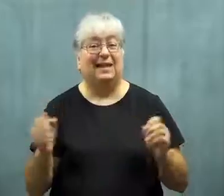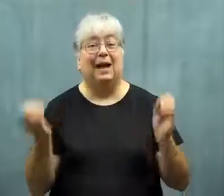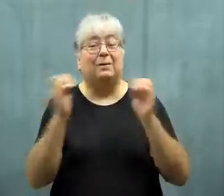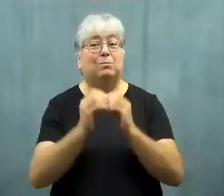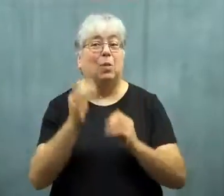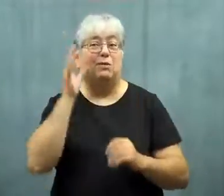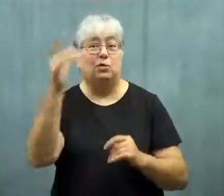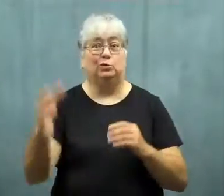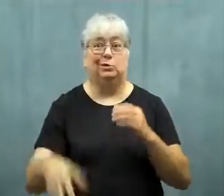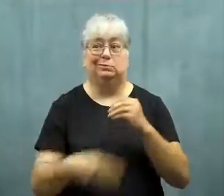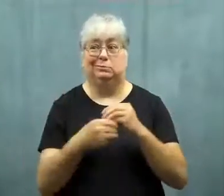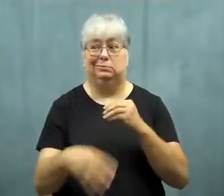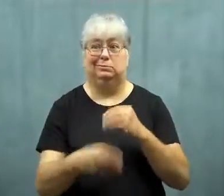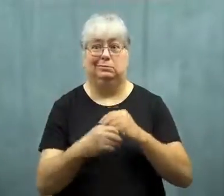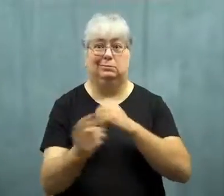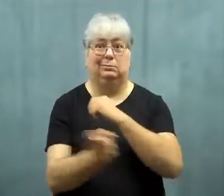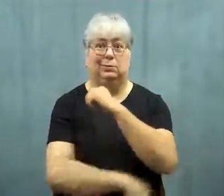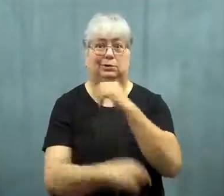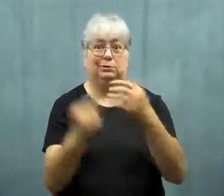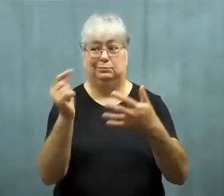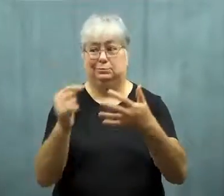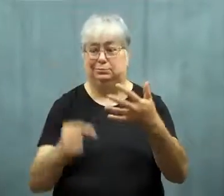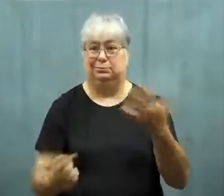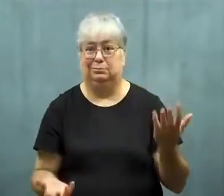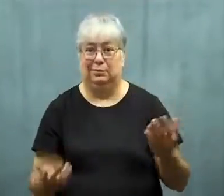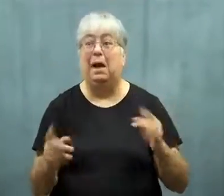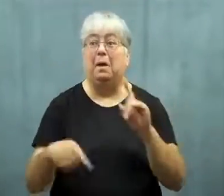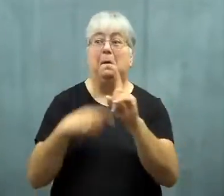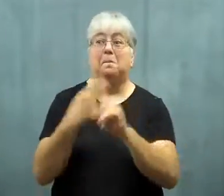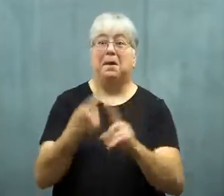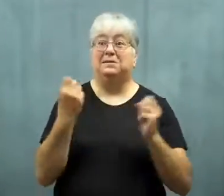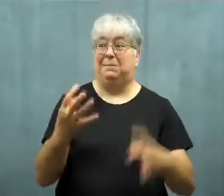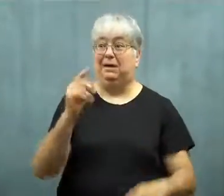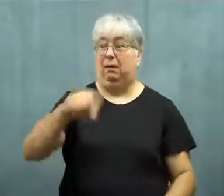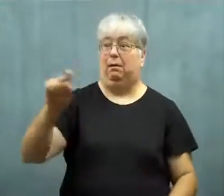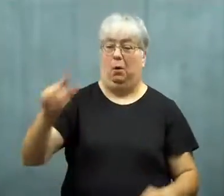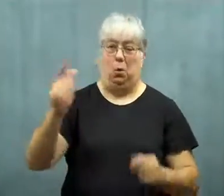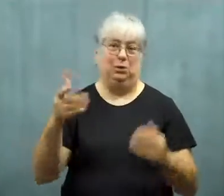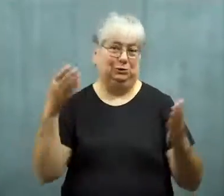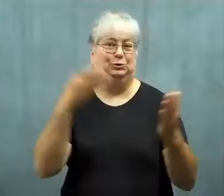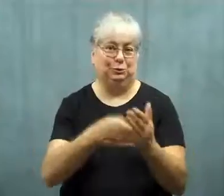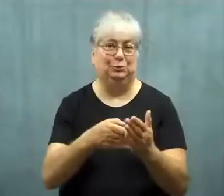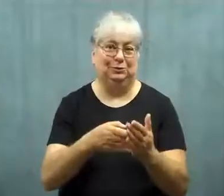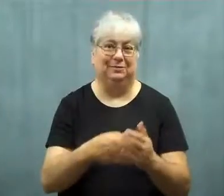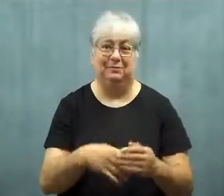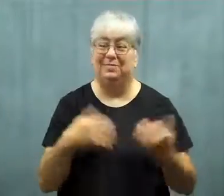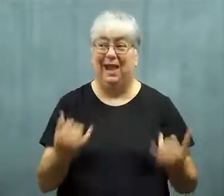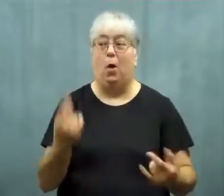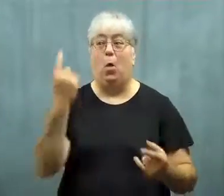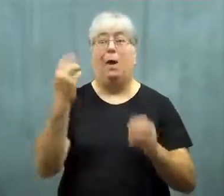So more penalties may be forthcoming.